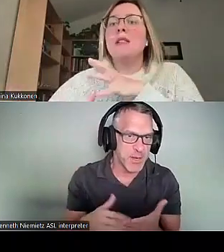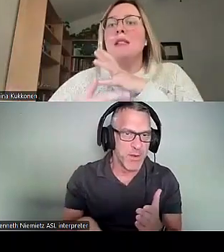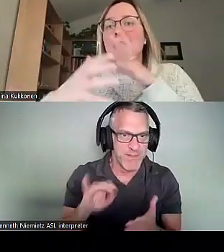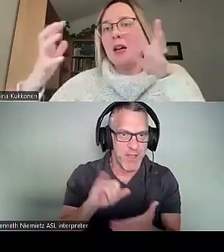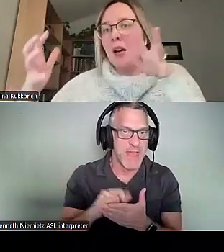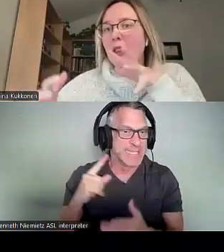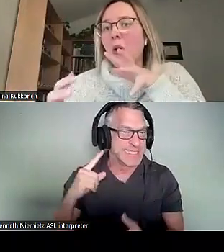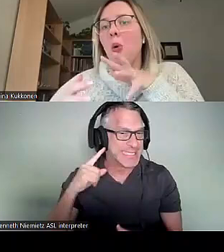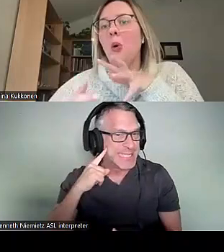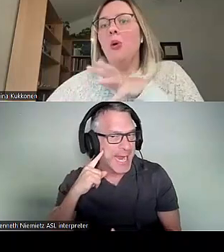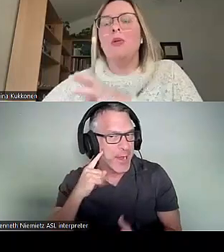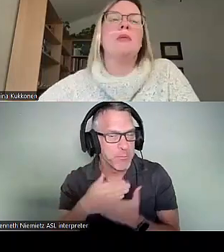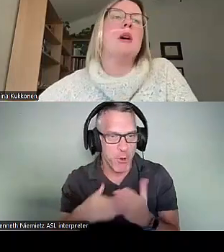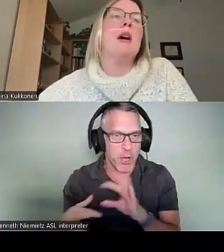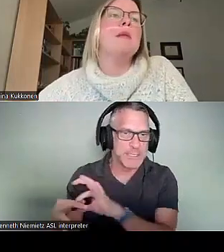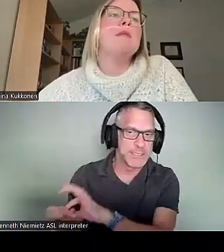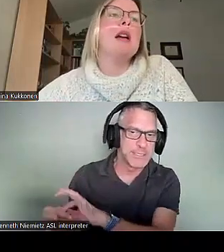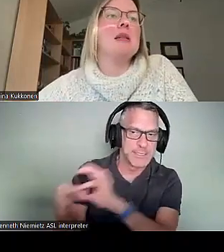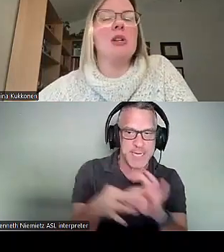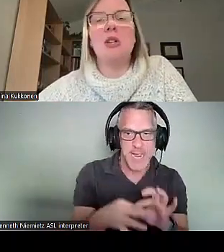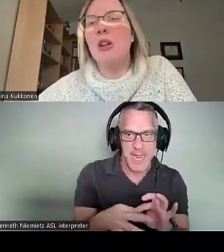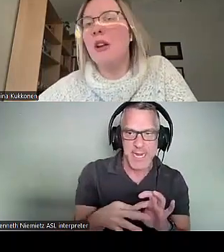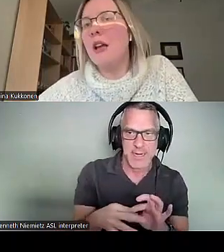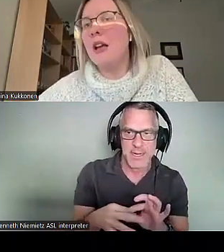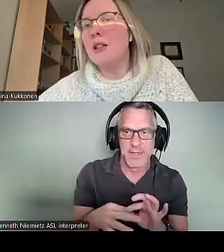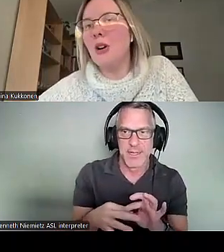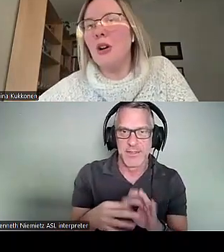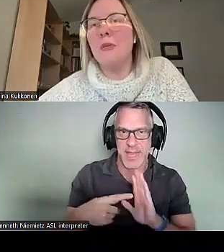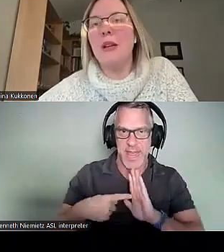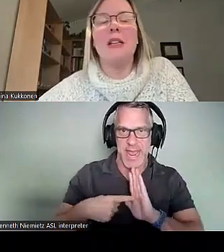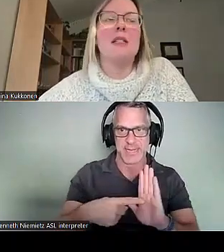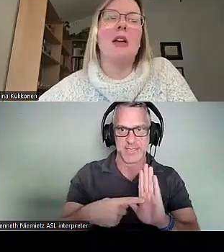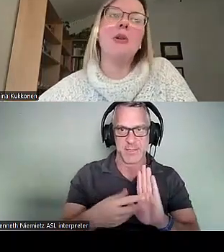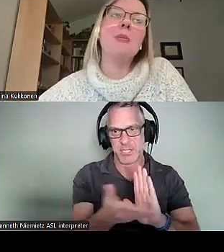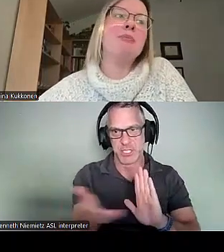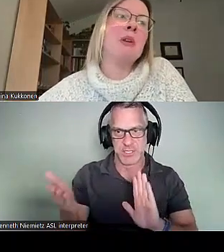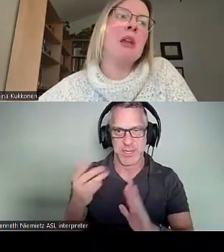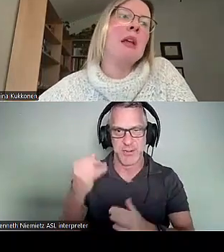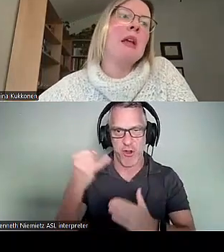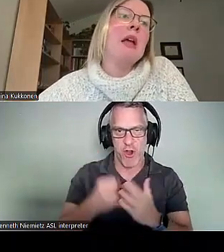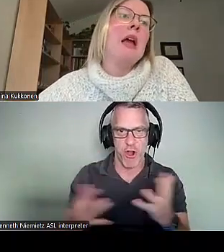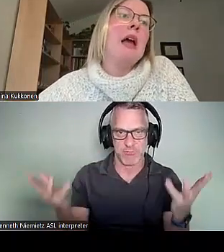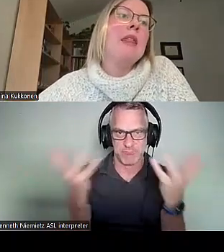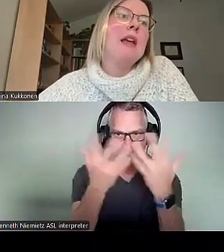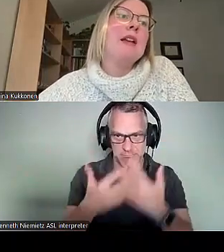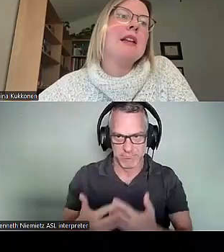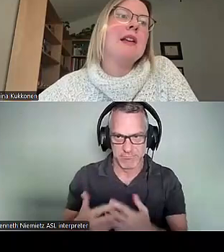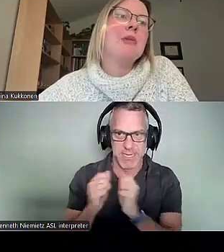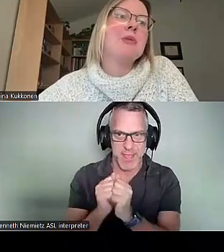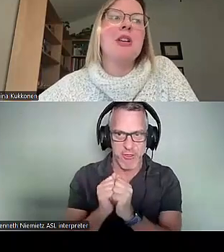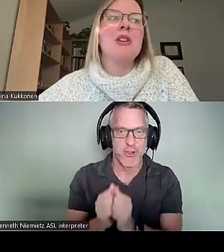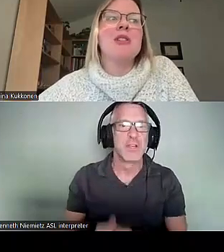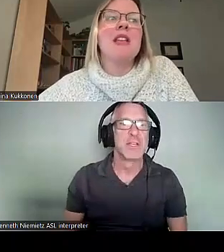piece did tie the whole exhibition and art making together. And then he was really interested in